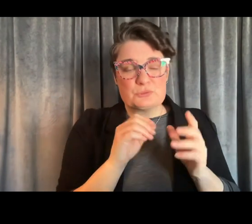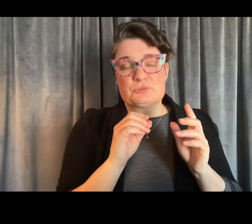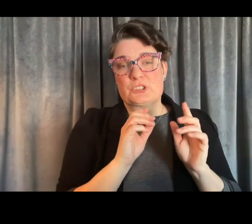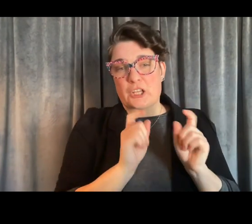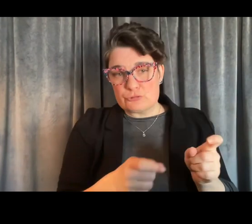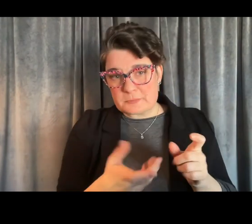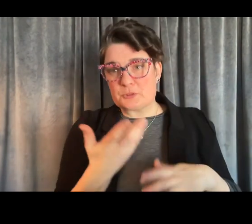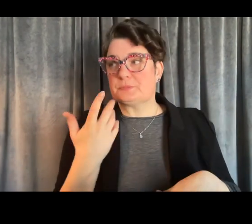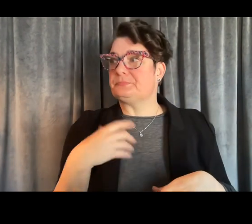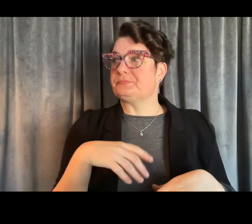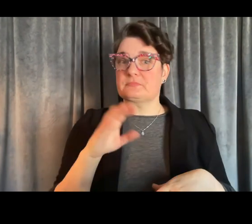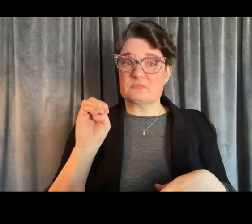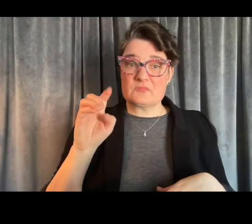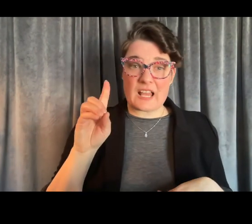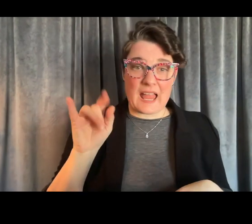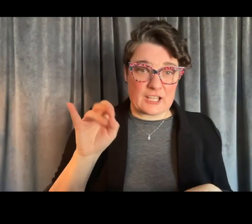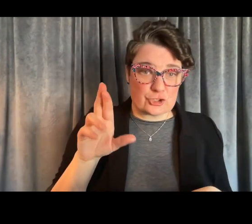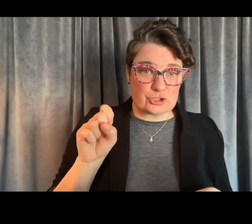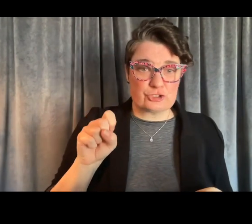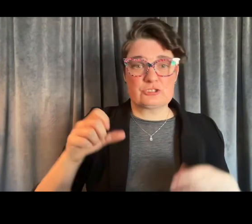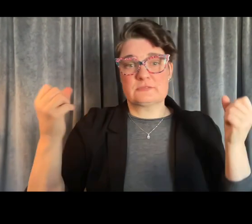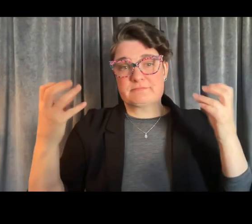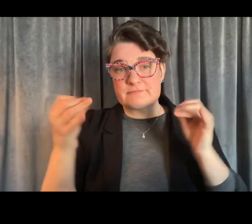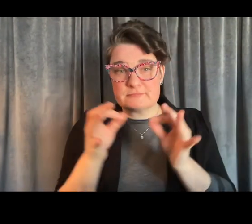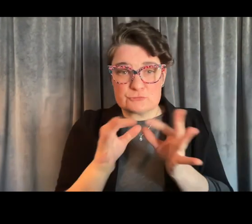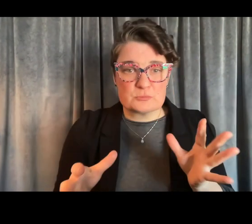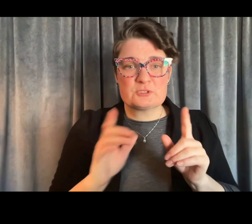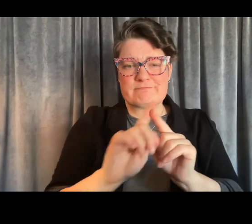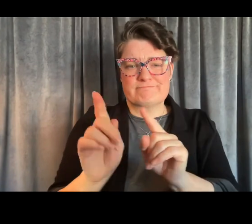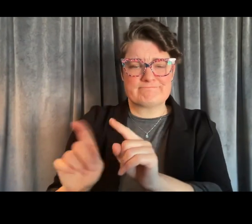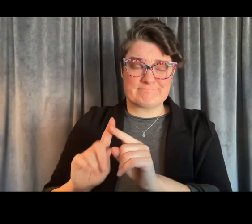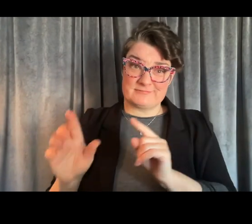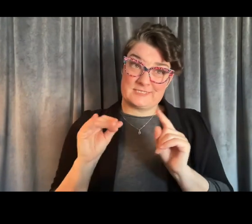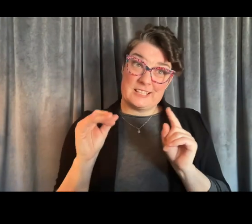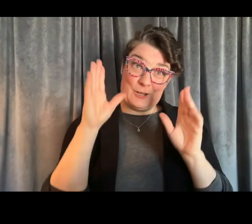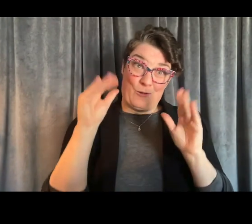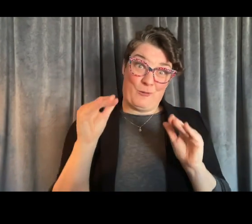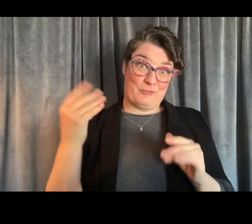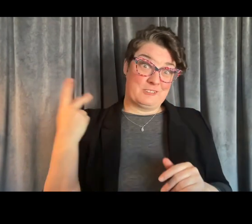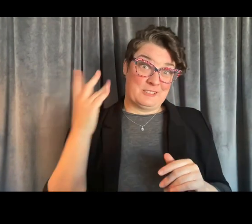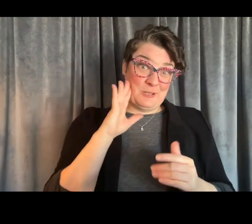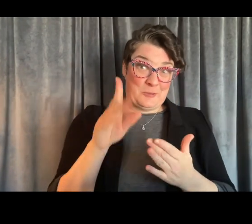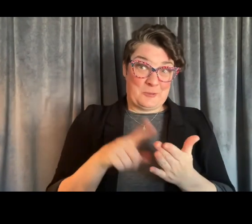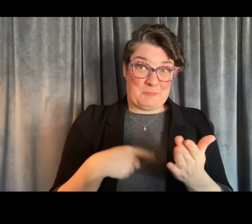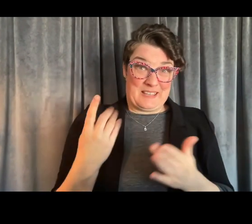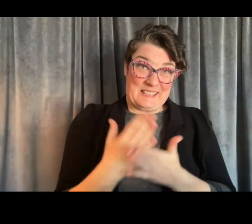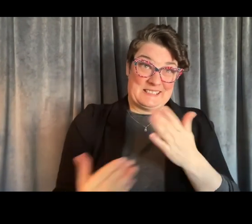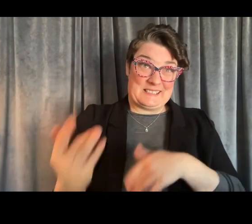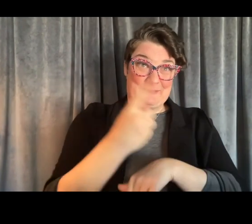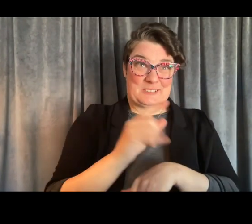and everyone that is working on the project, hopefully ourselves as well someday could be paid for this work.